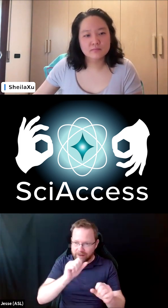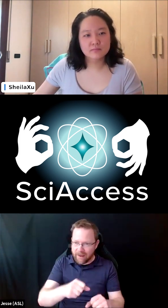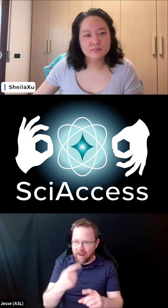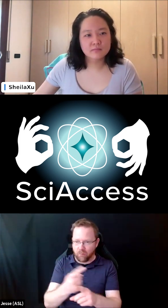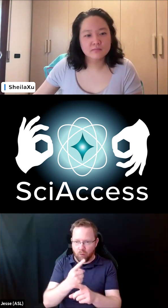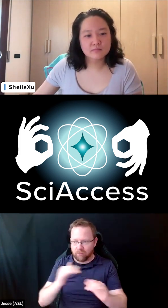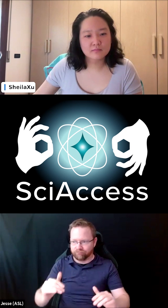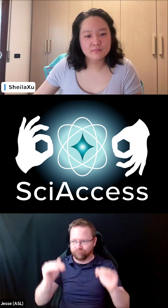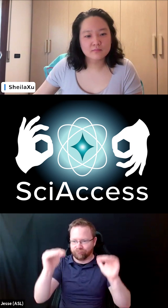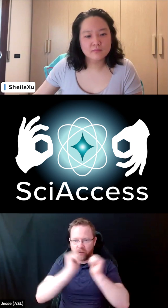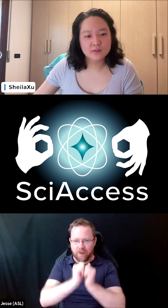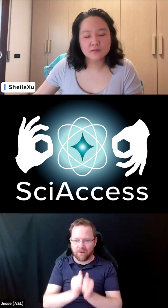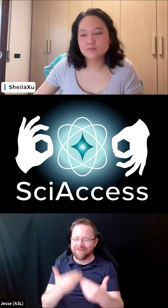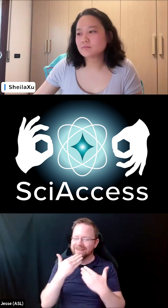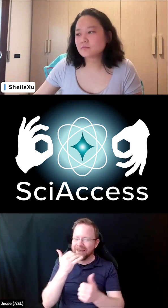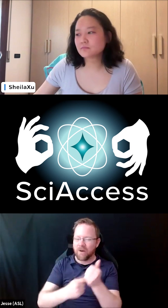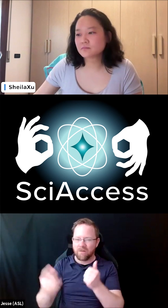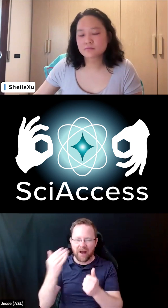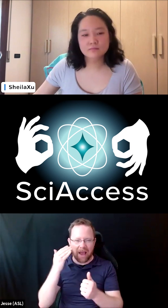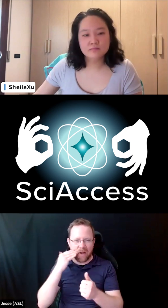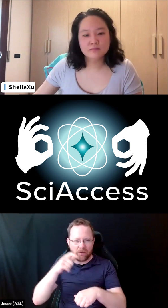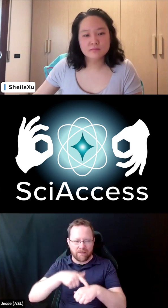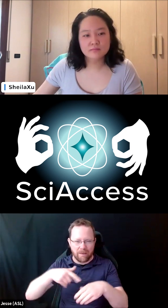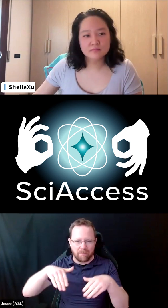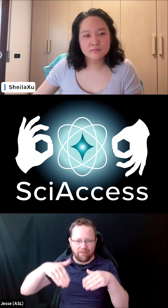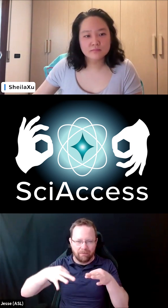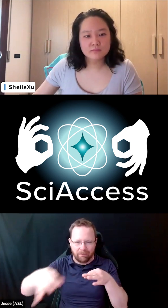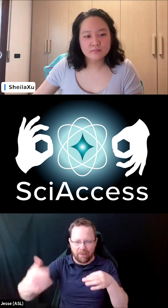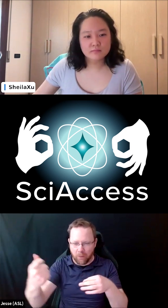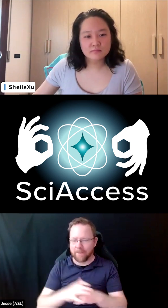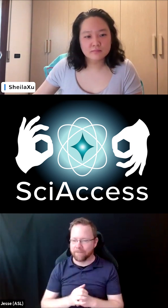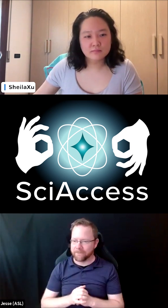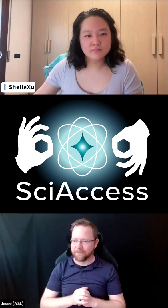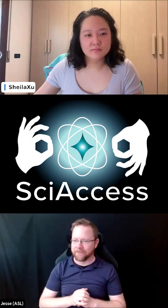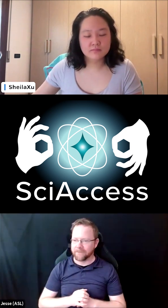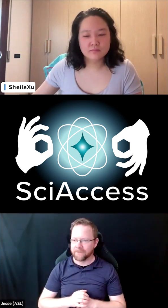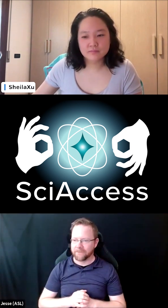Thank you so much to both of you.